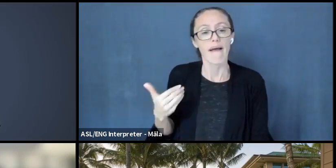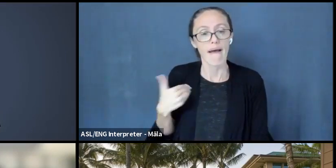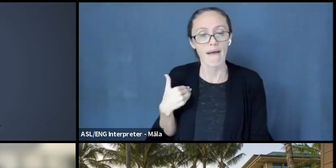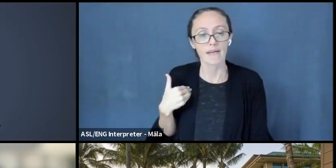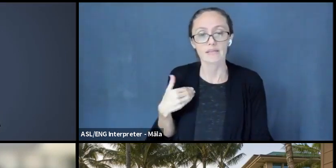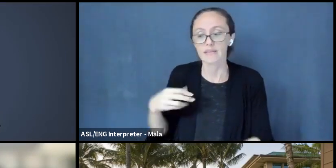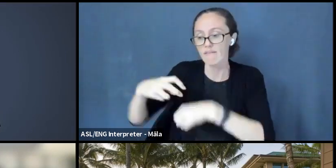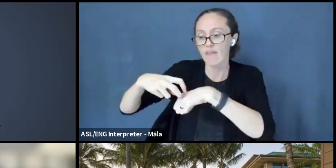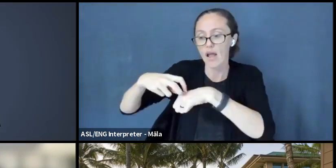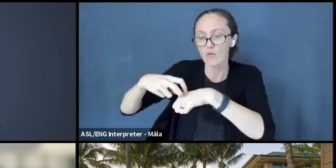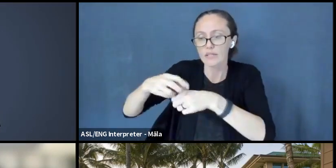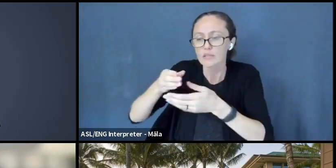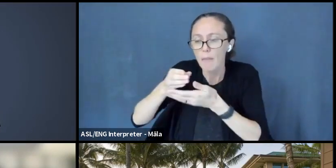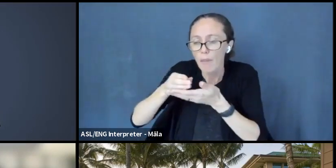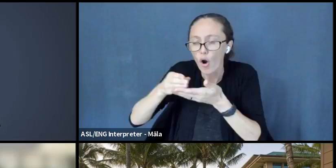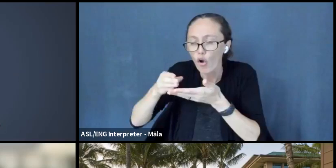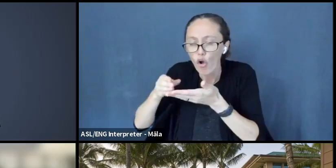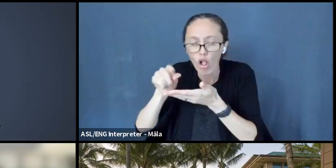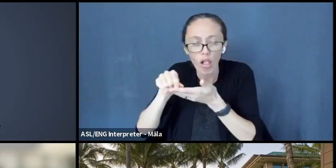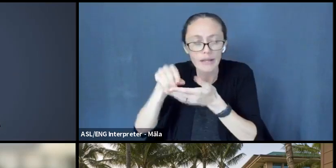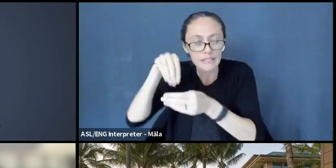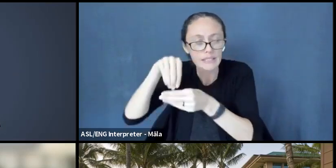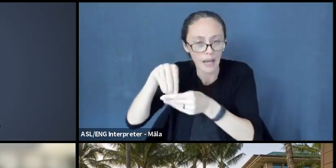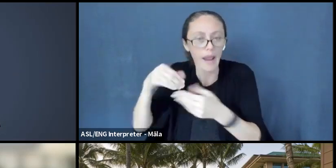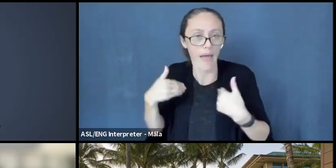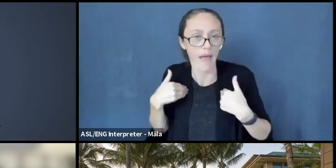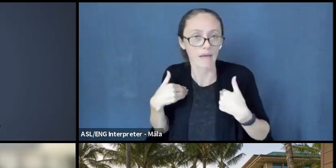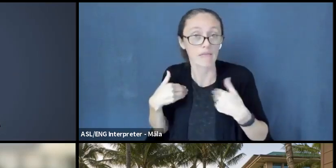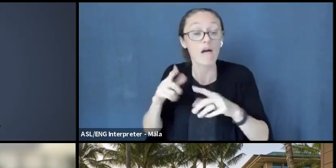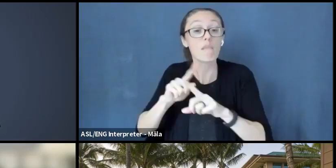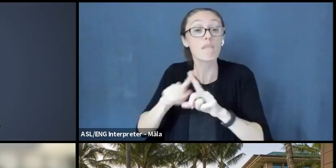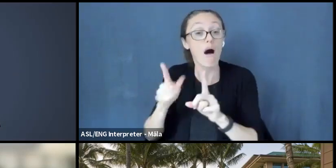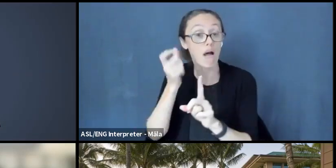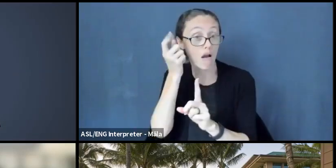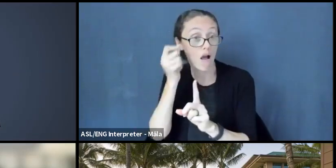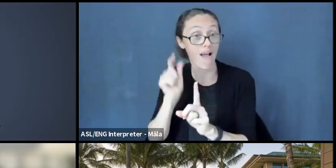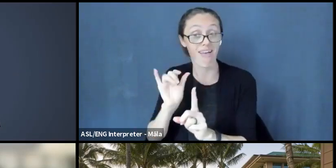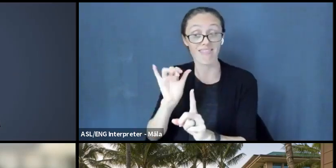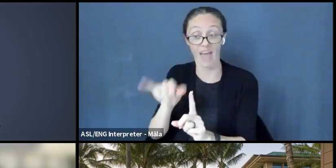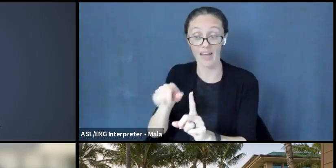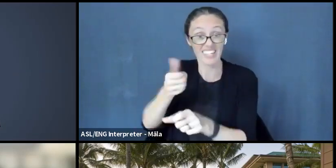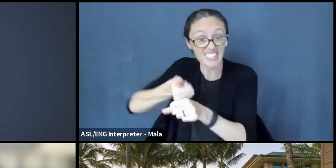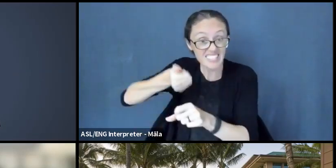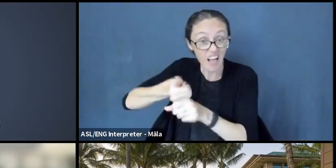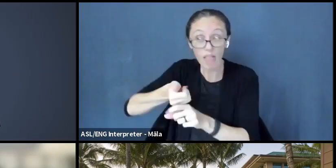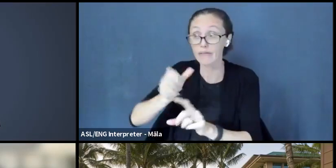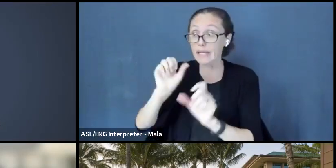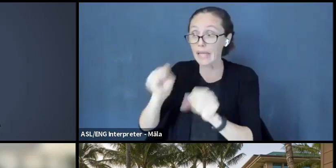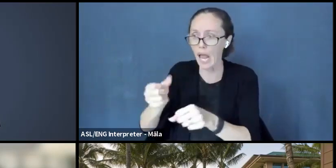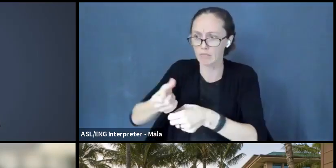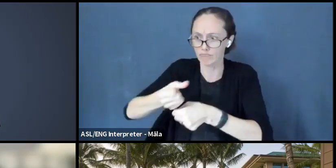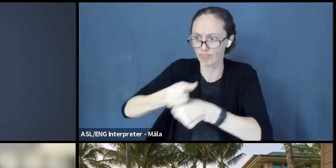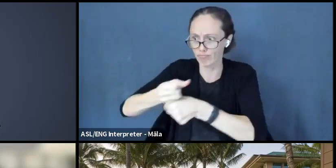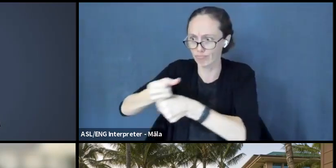This virus particle cannot replicate or cannot reproduce itself.